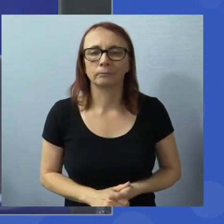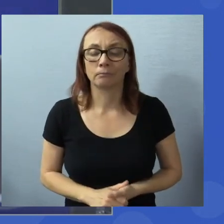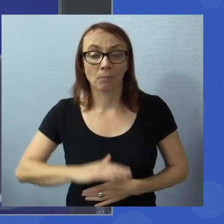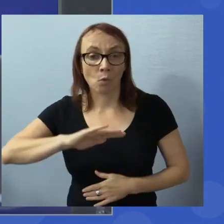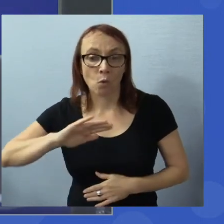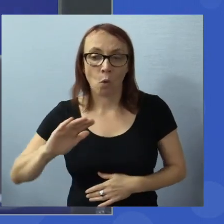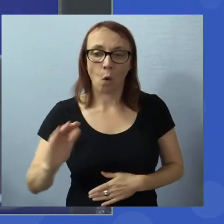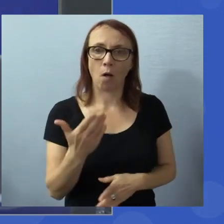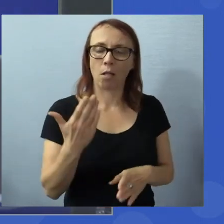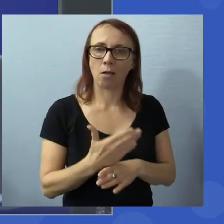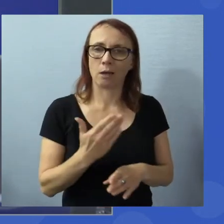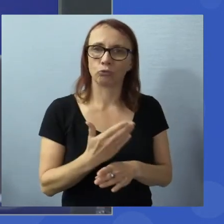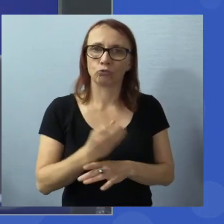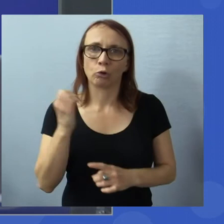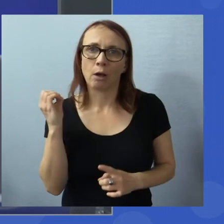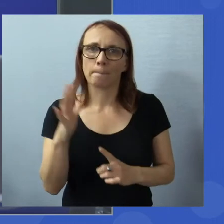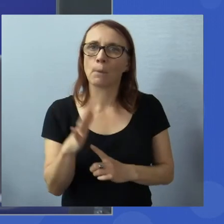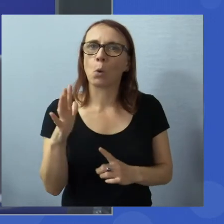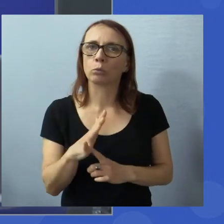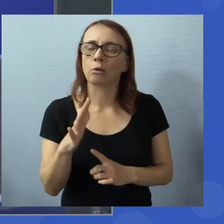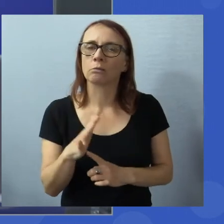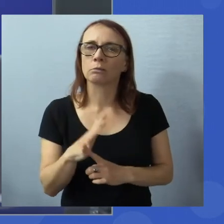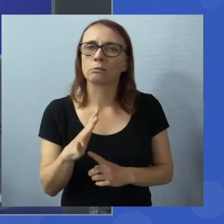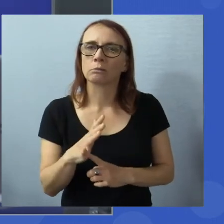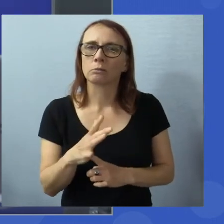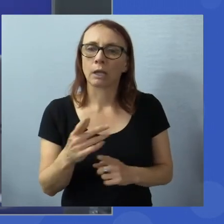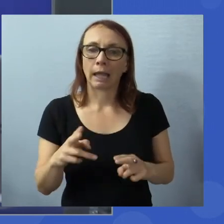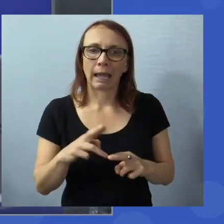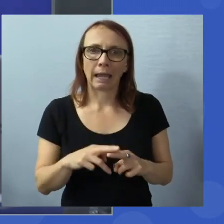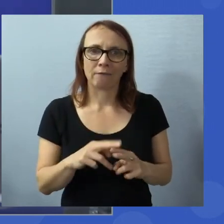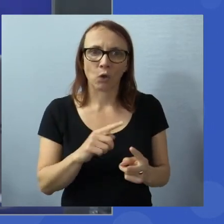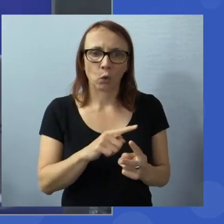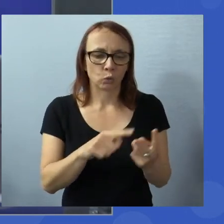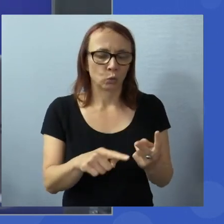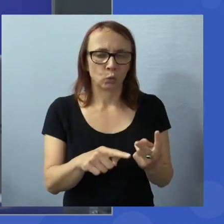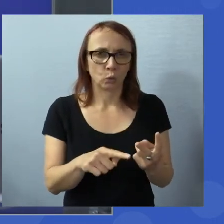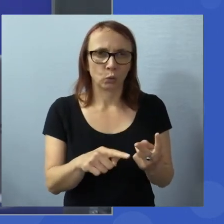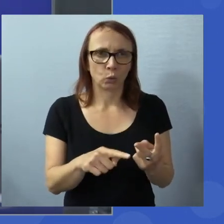matter and and where there's strong crossover and strong and kind of common